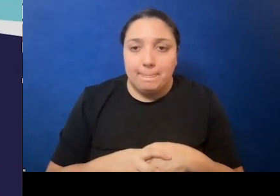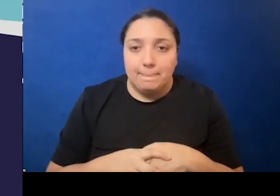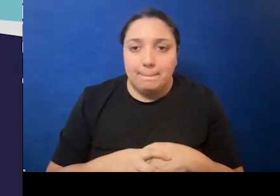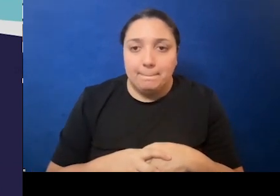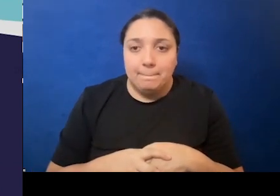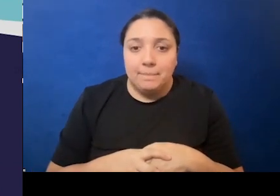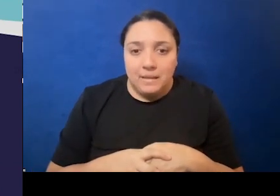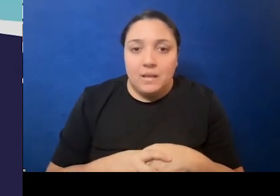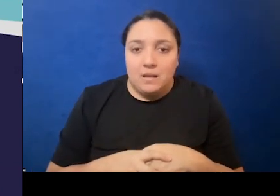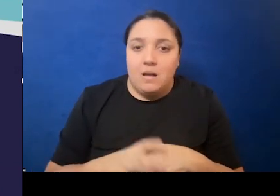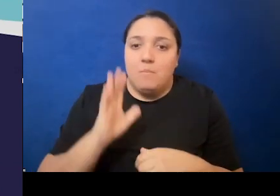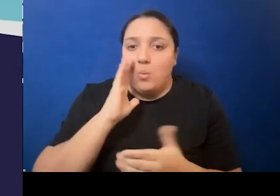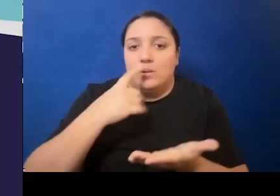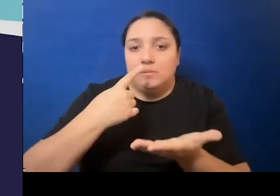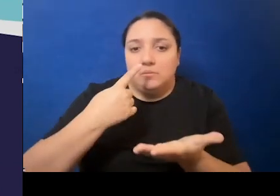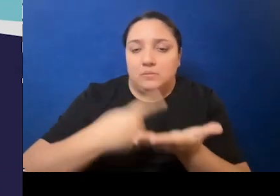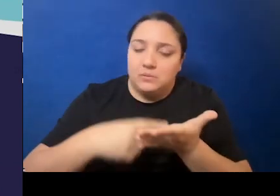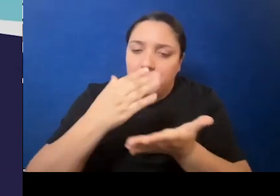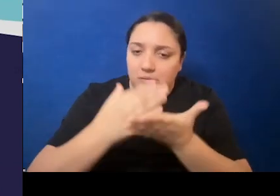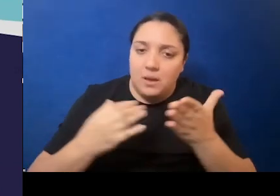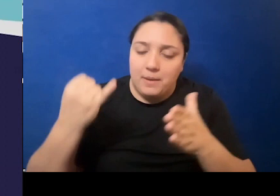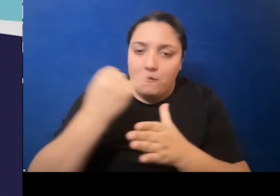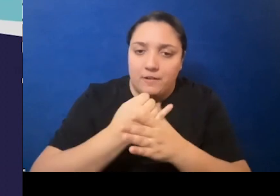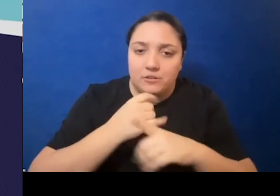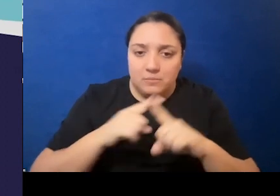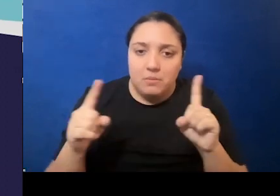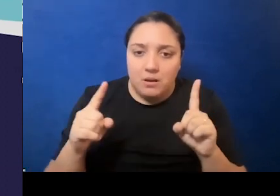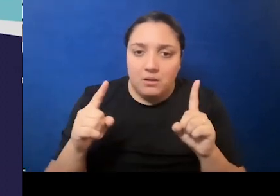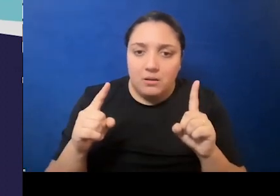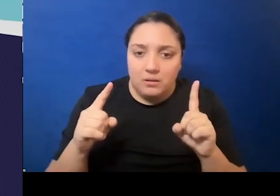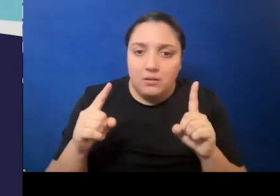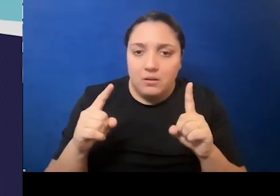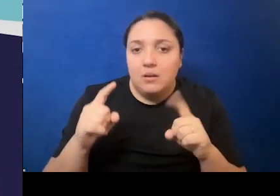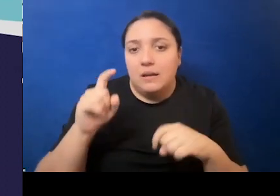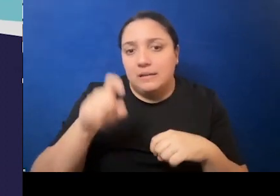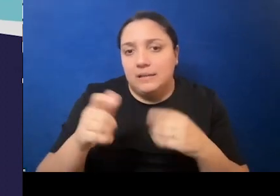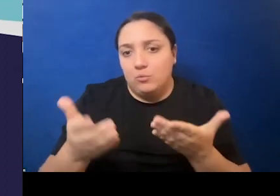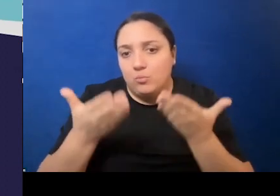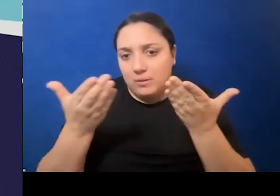IT IS GOING TO BE NEEDED RECOMMENDATION, AND YOU DON'T